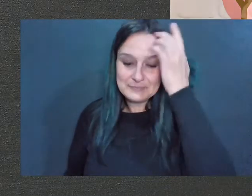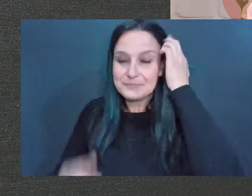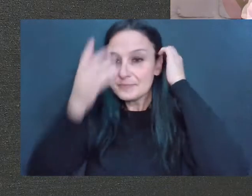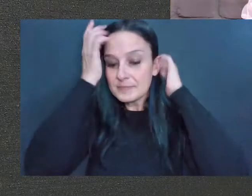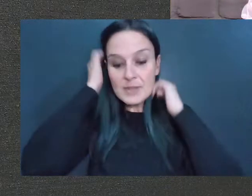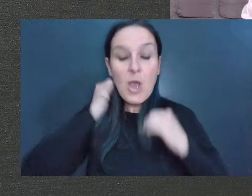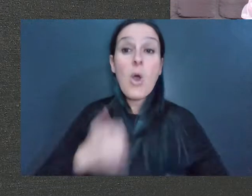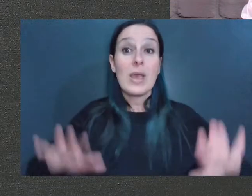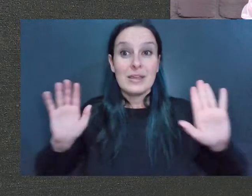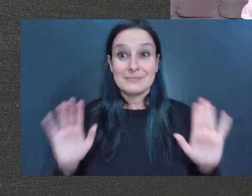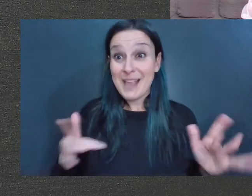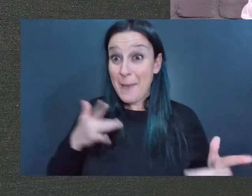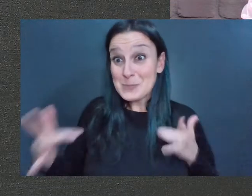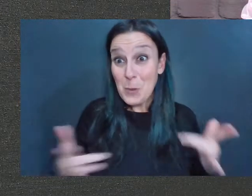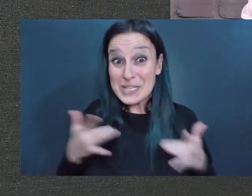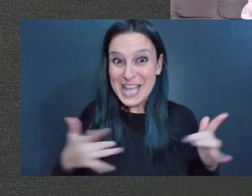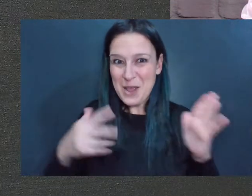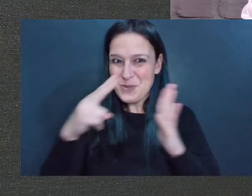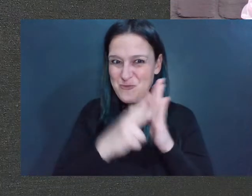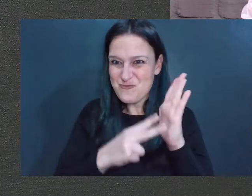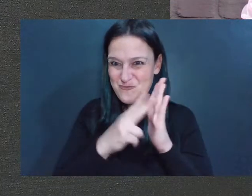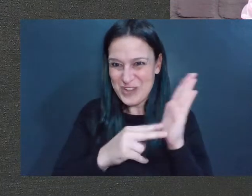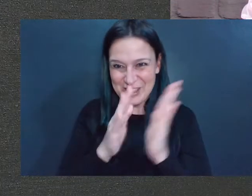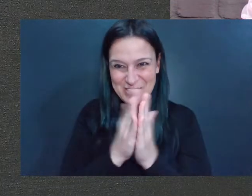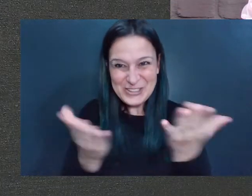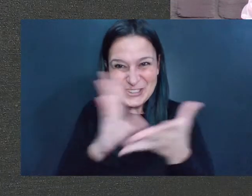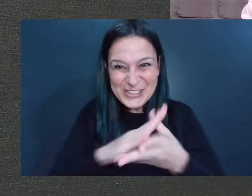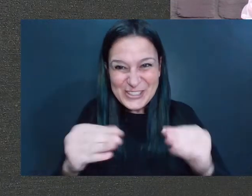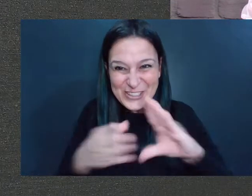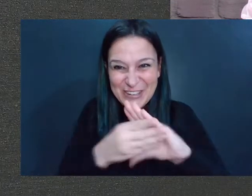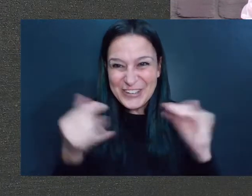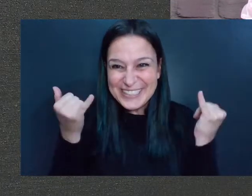I'm so excited to read you our story today.